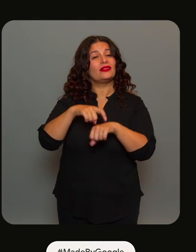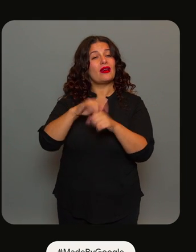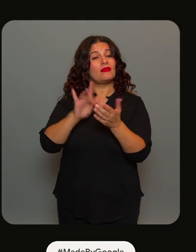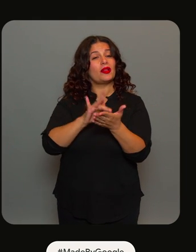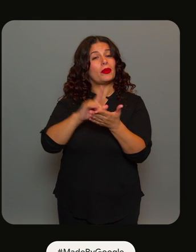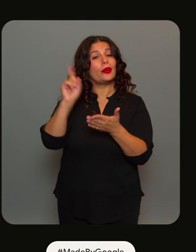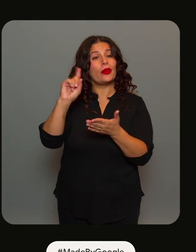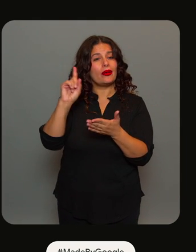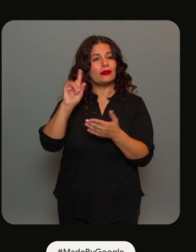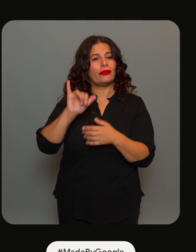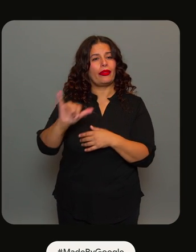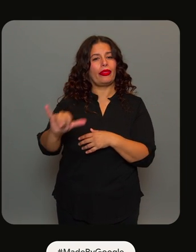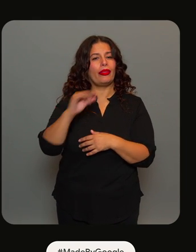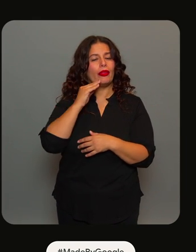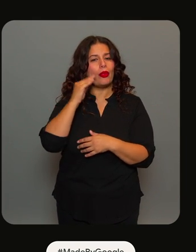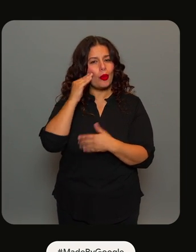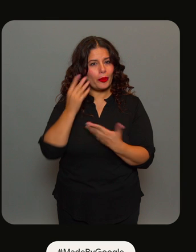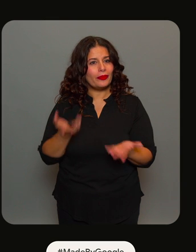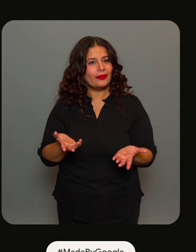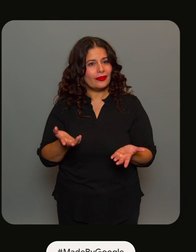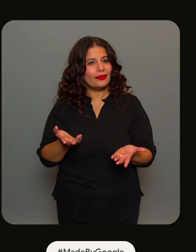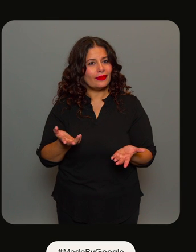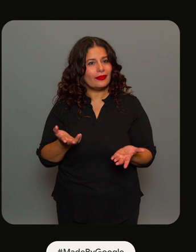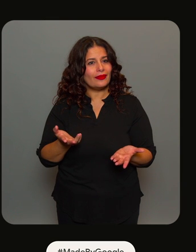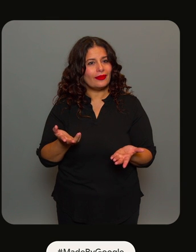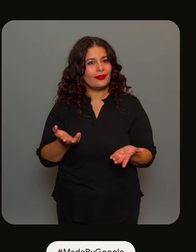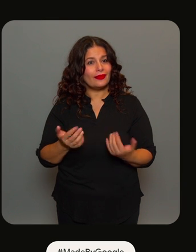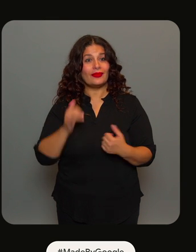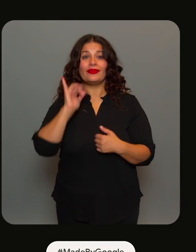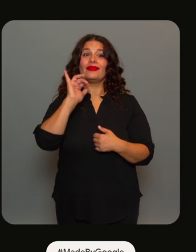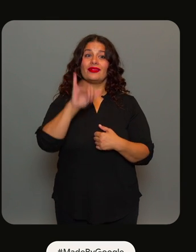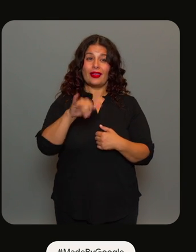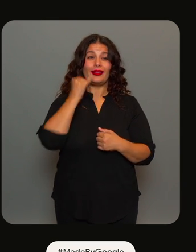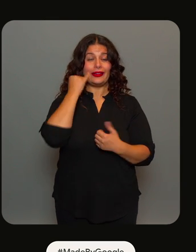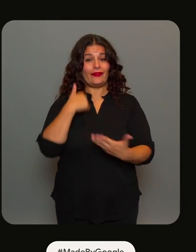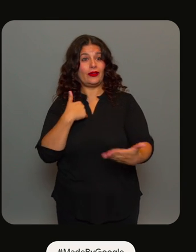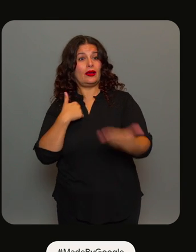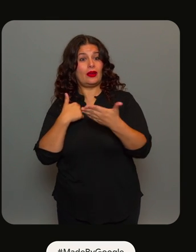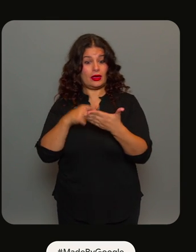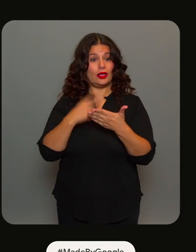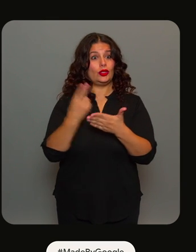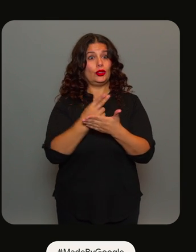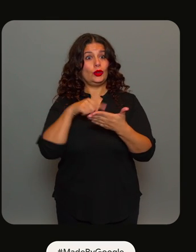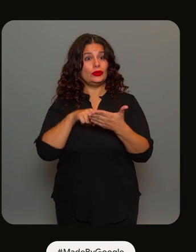They're at home 80 percent of the time, but they're only useful for a small portion of the day.